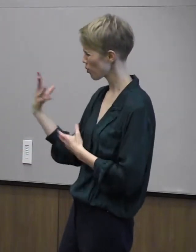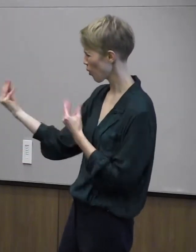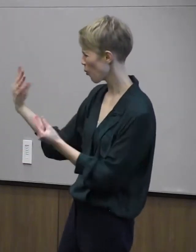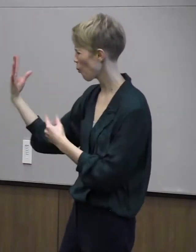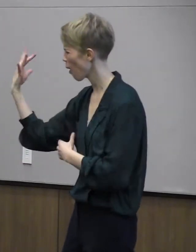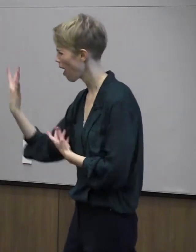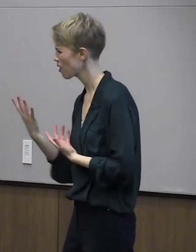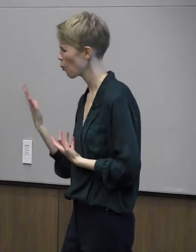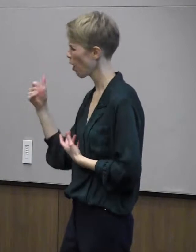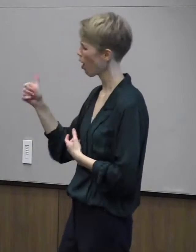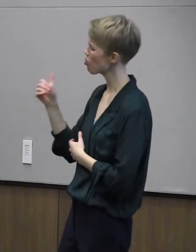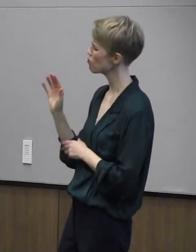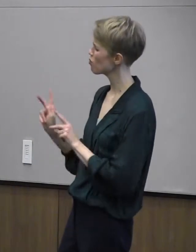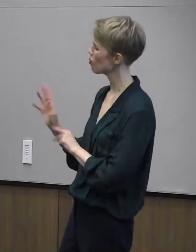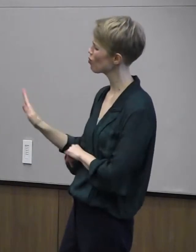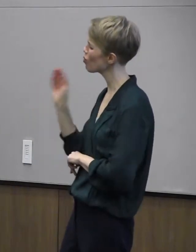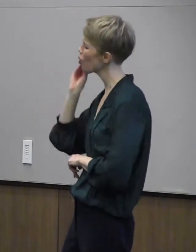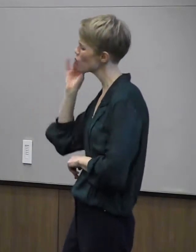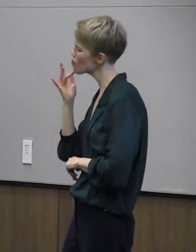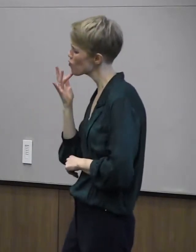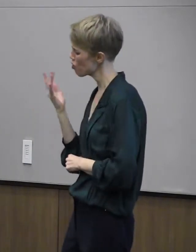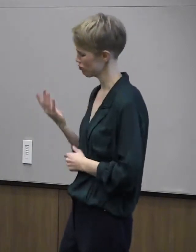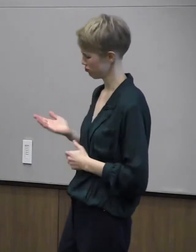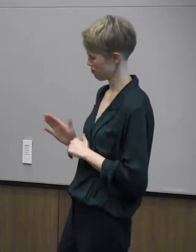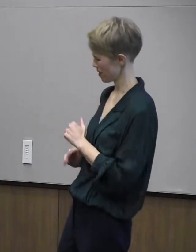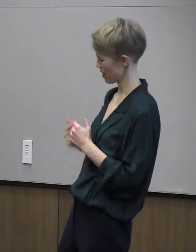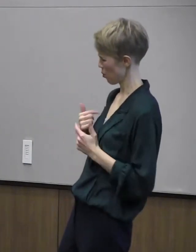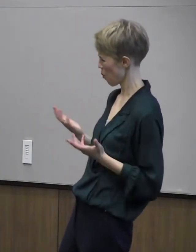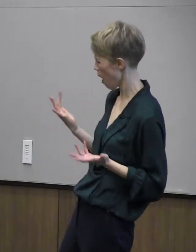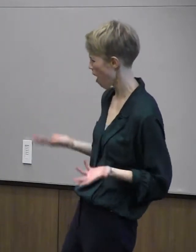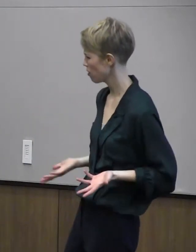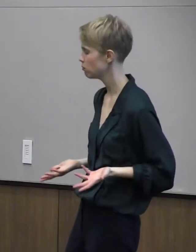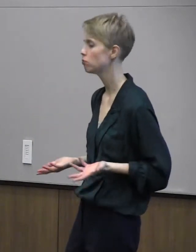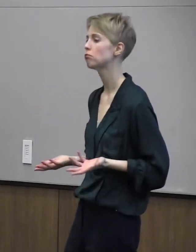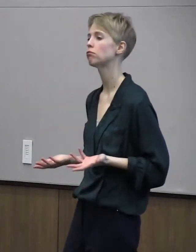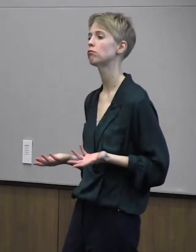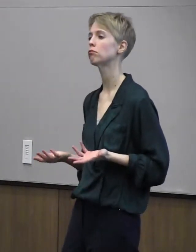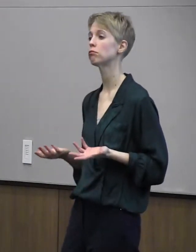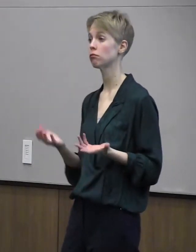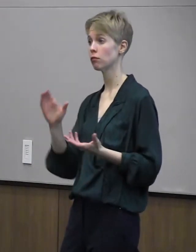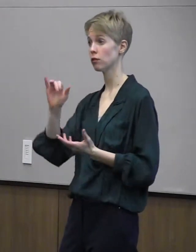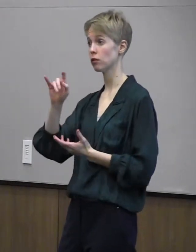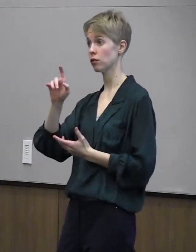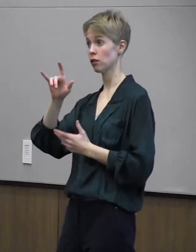home? Who does not prefer a civility to barbarism?